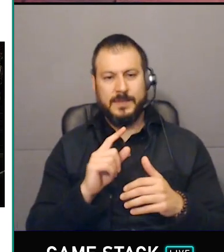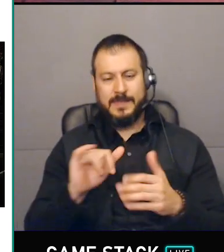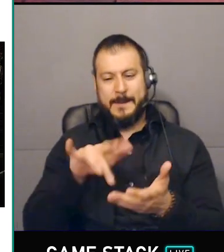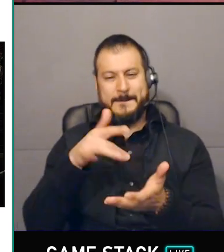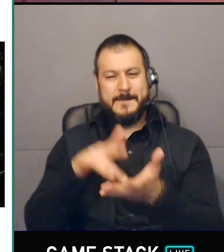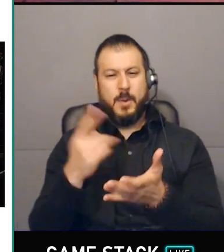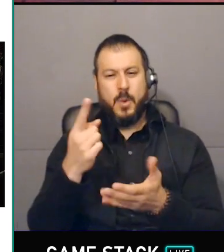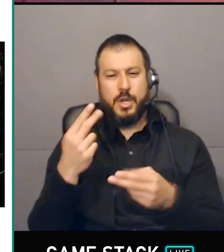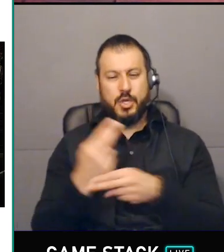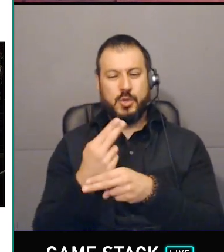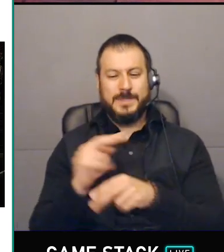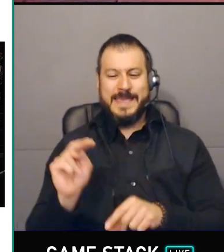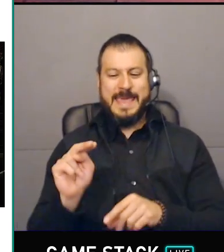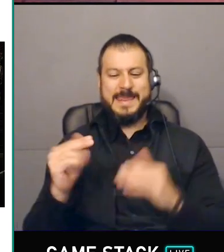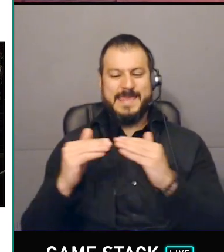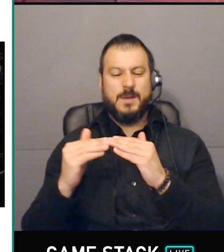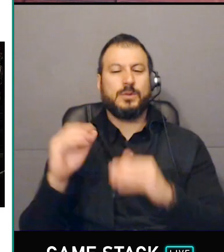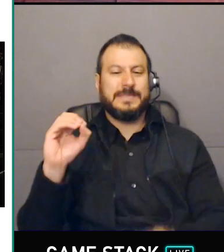this middle one's using N of zero, really.